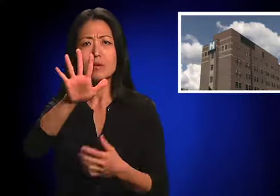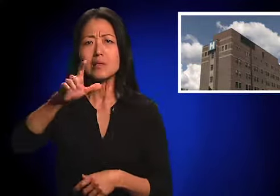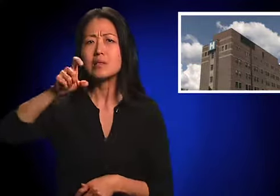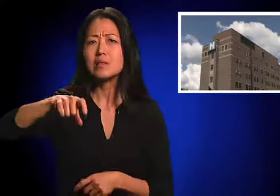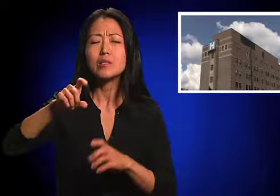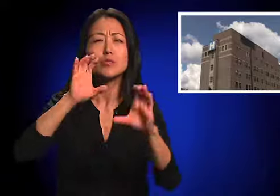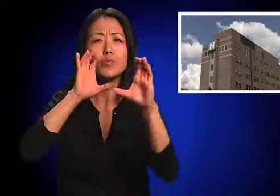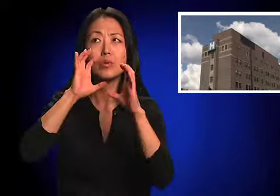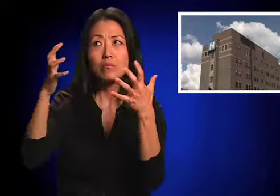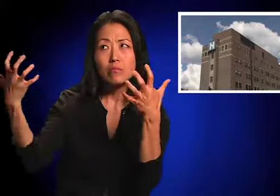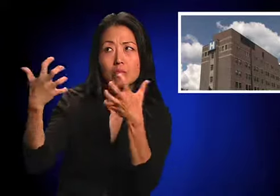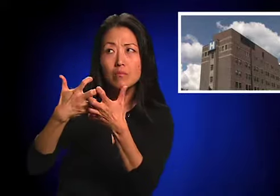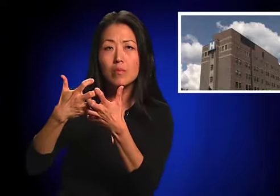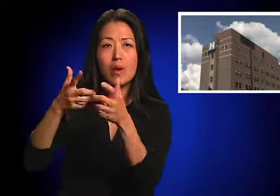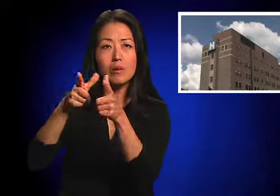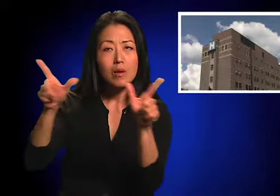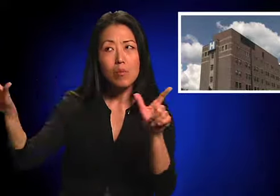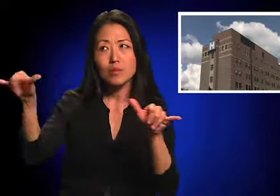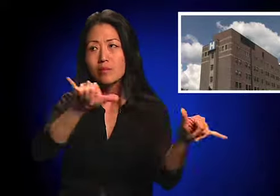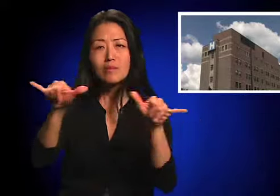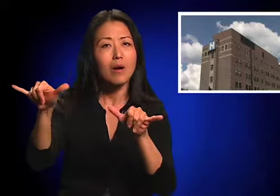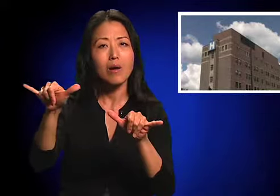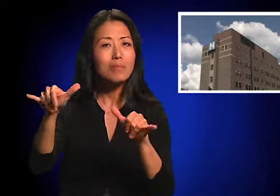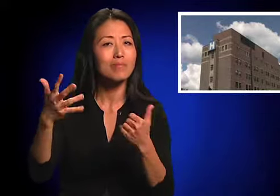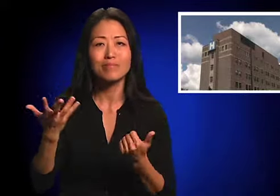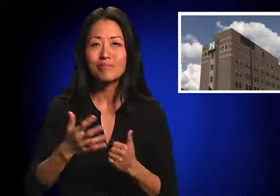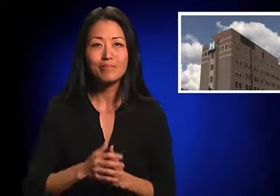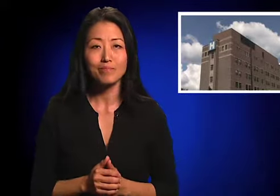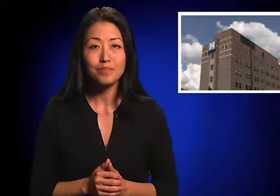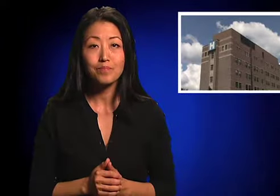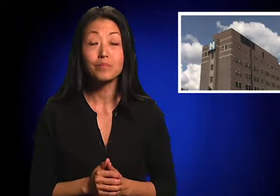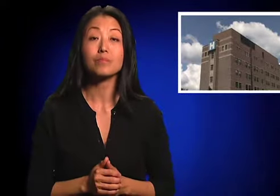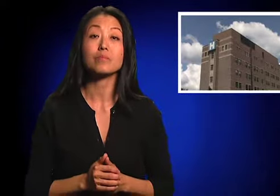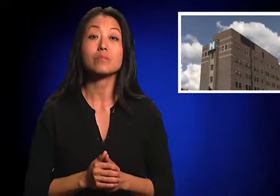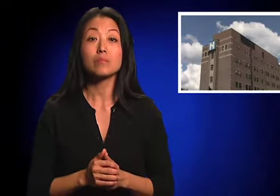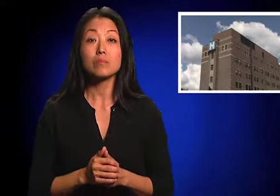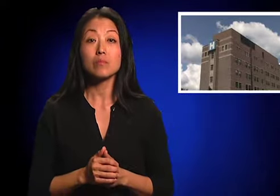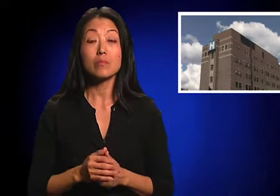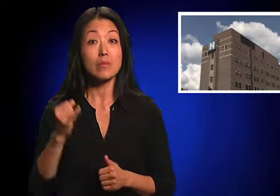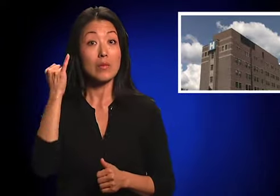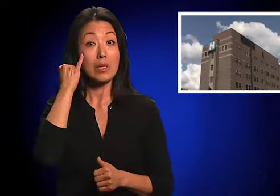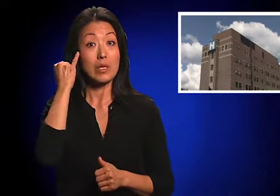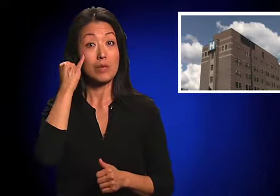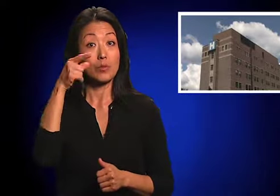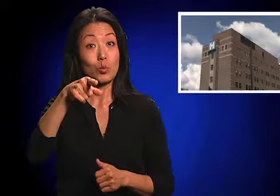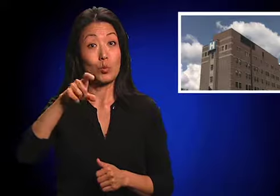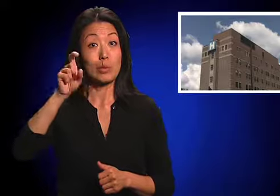This wouldn't be an effective form of communication for someone whose primary language is ASL.